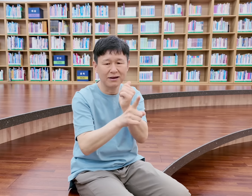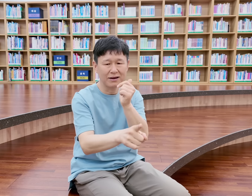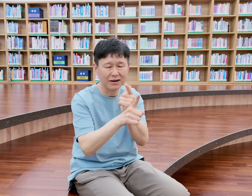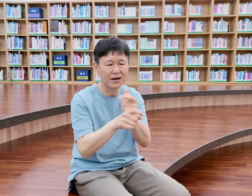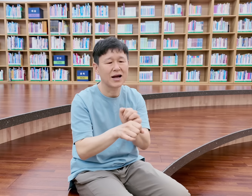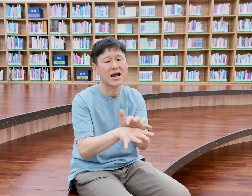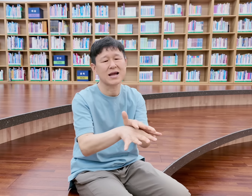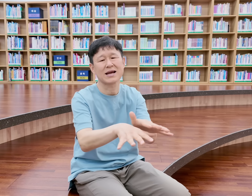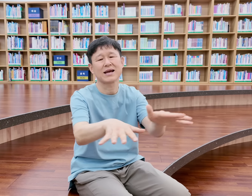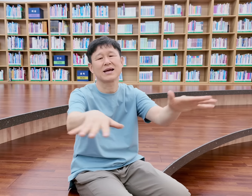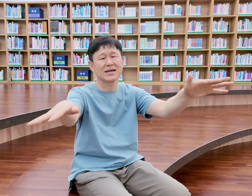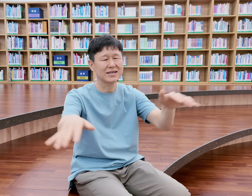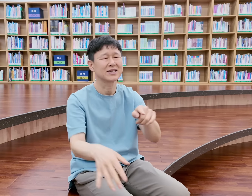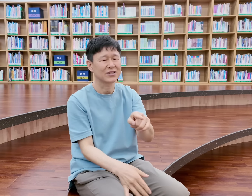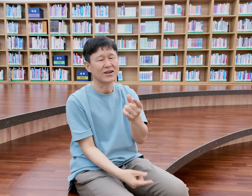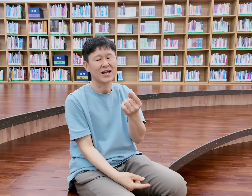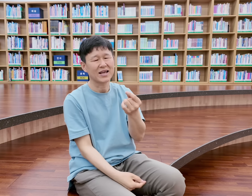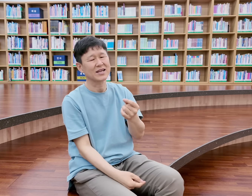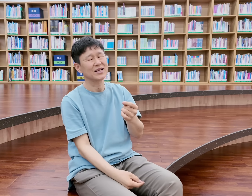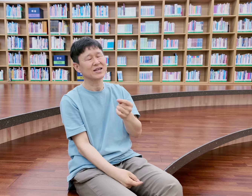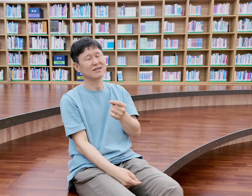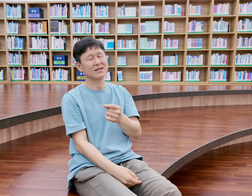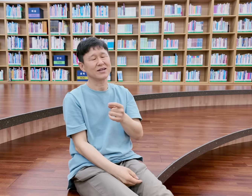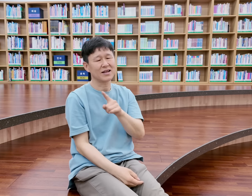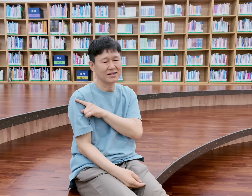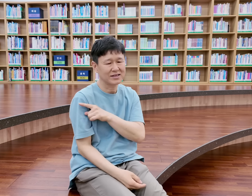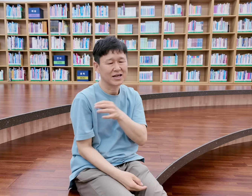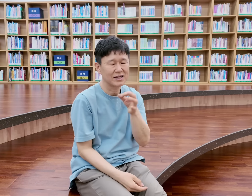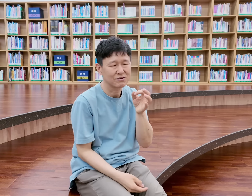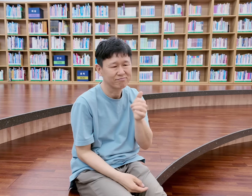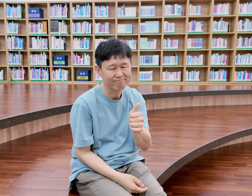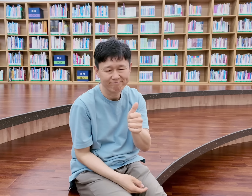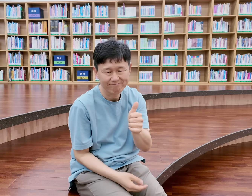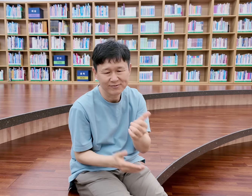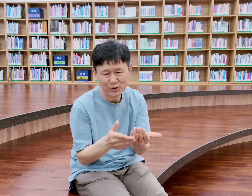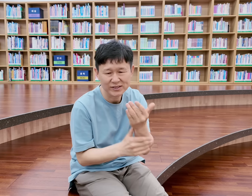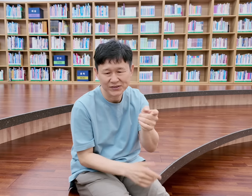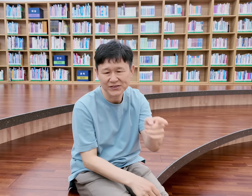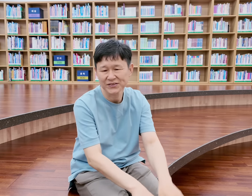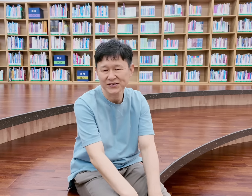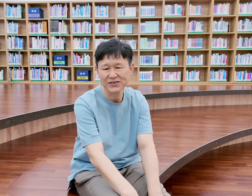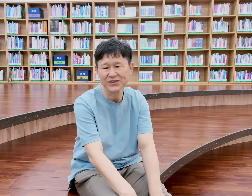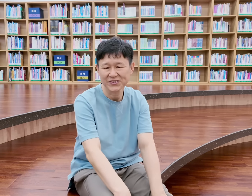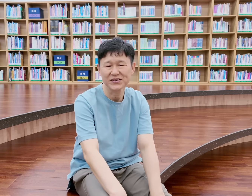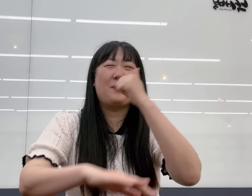if they are satisfied, more customers will naturally come. This is what I remember most.